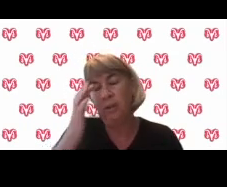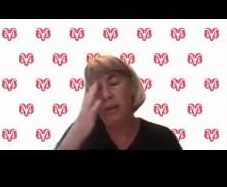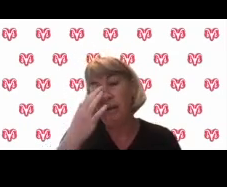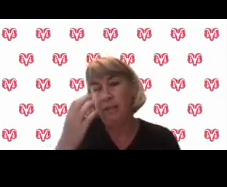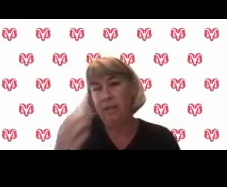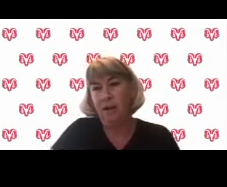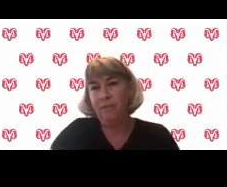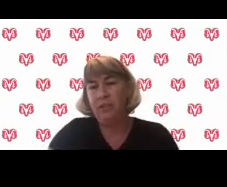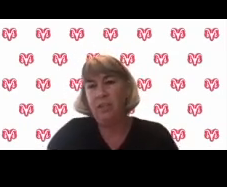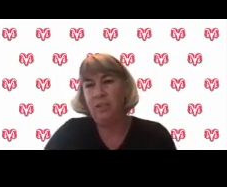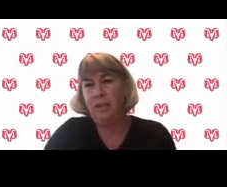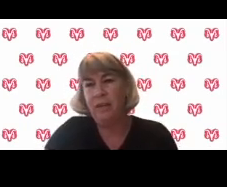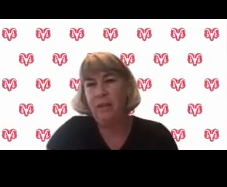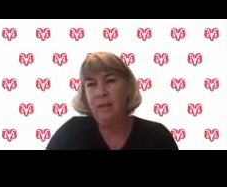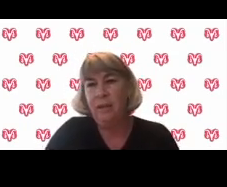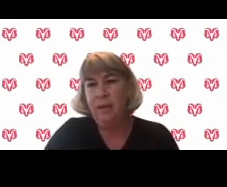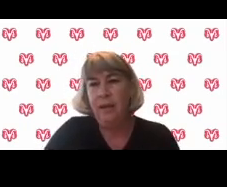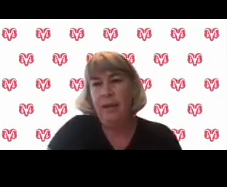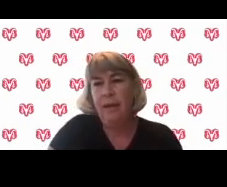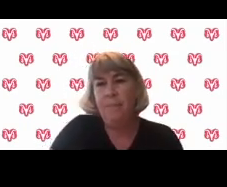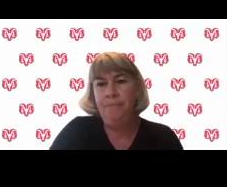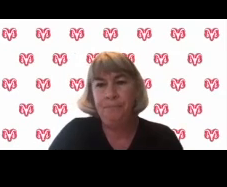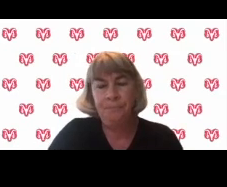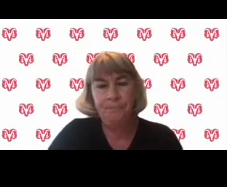or Natalie in conversation there